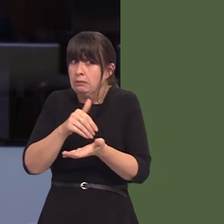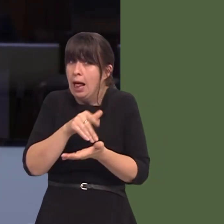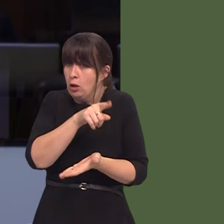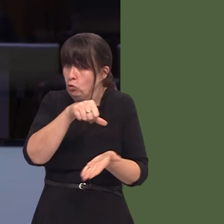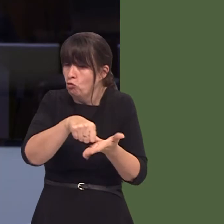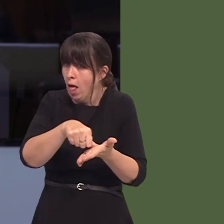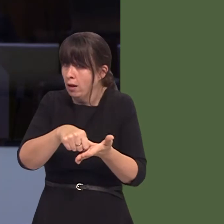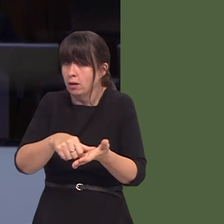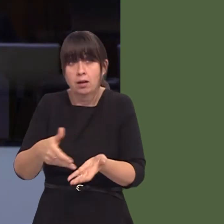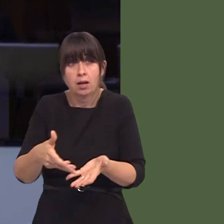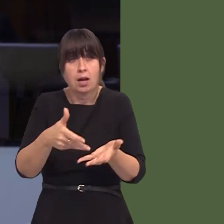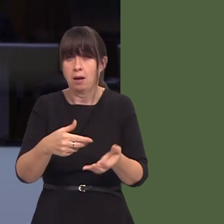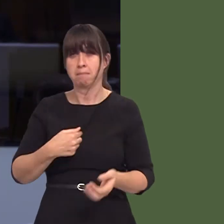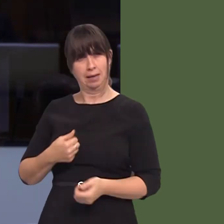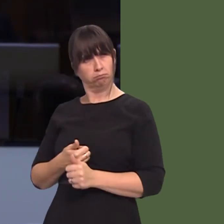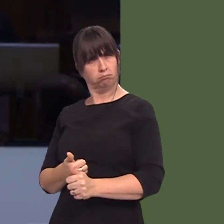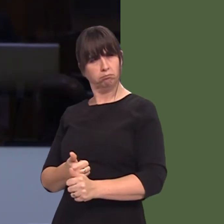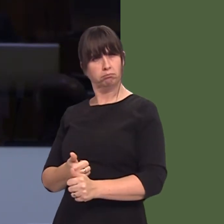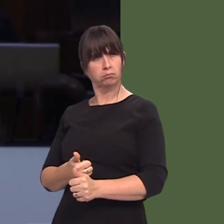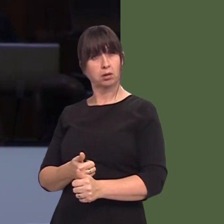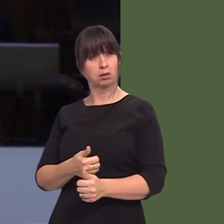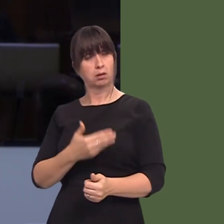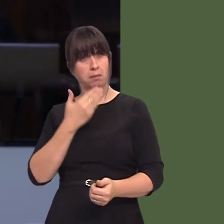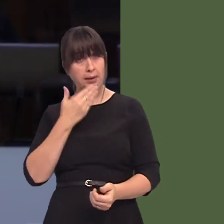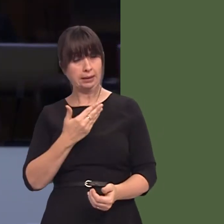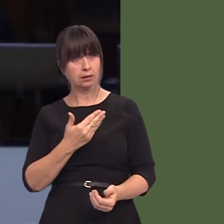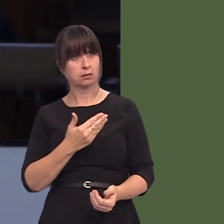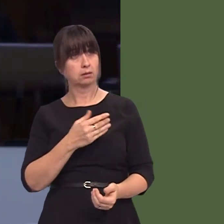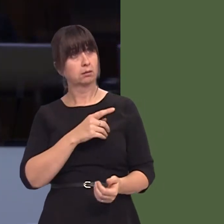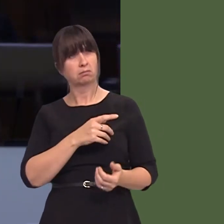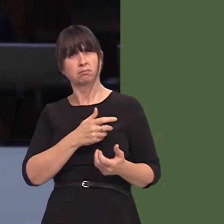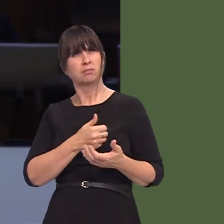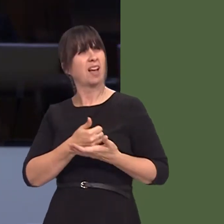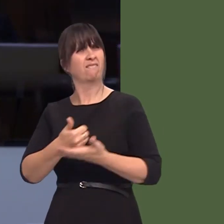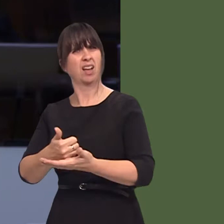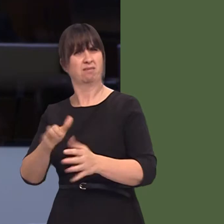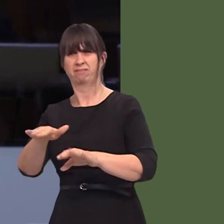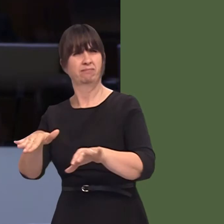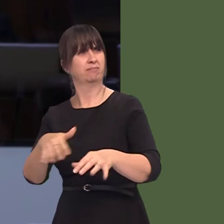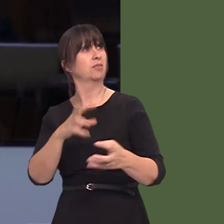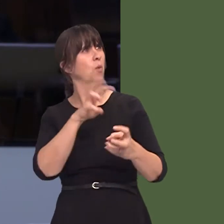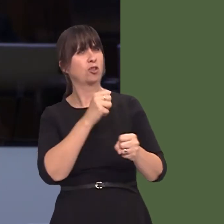I welcome, can you provide some advice to manufacturers as to how Welsh Government can